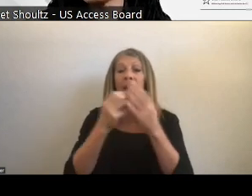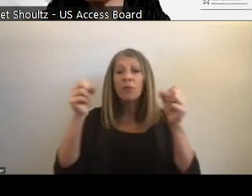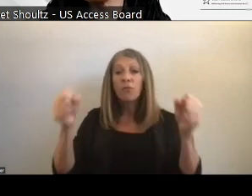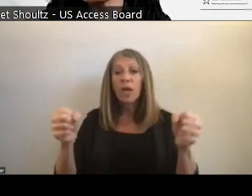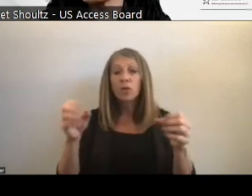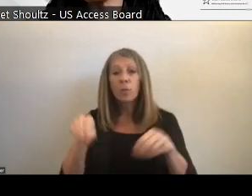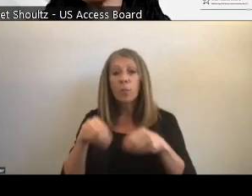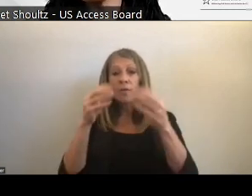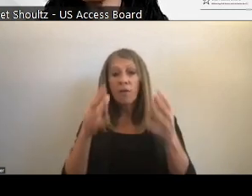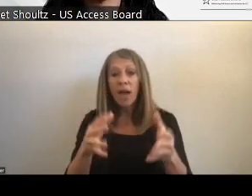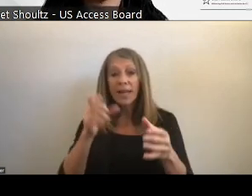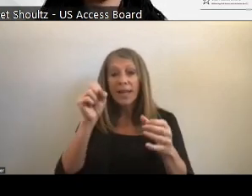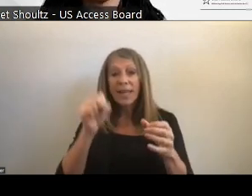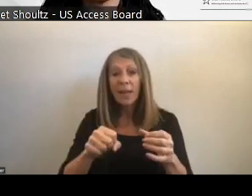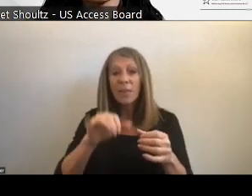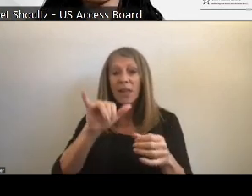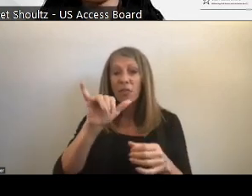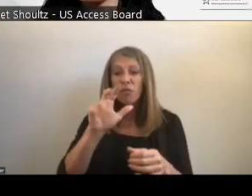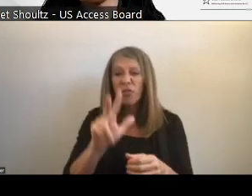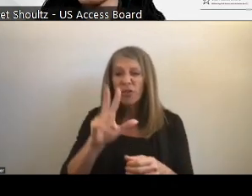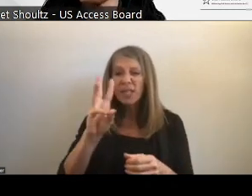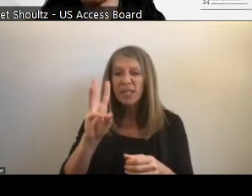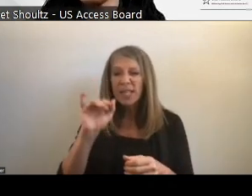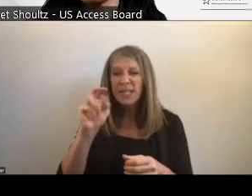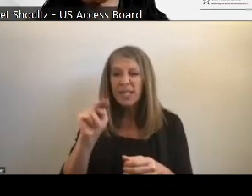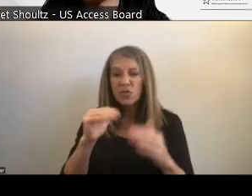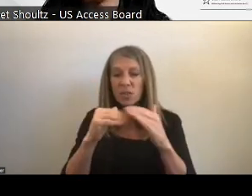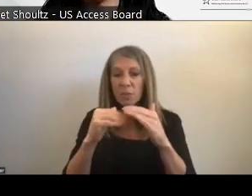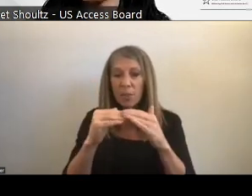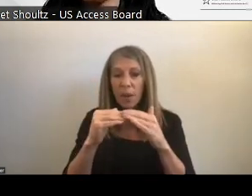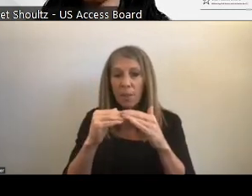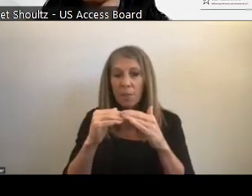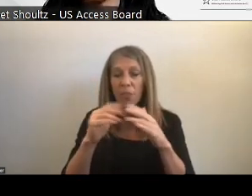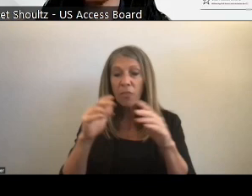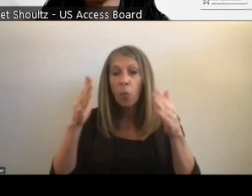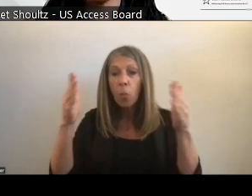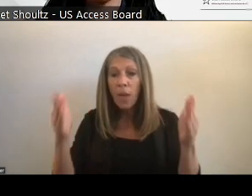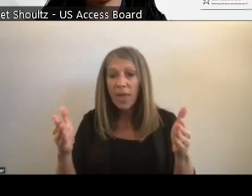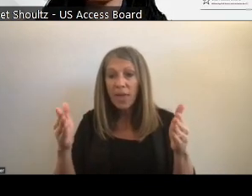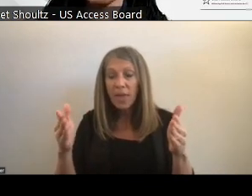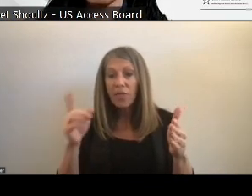clear width between handrails can be 36 inches minimum. So the width the clear width of your